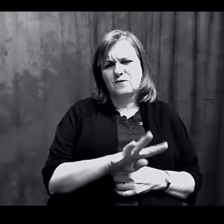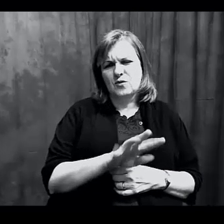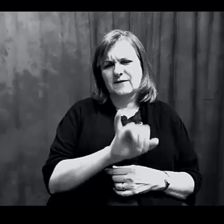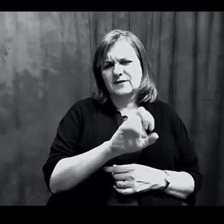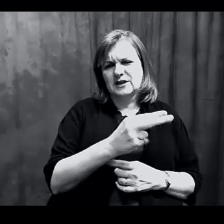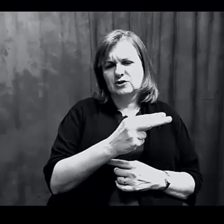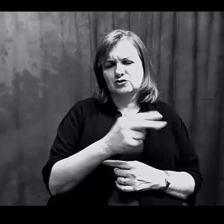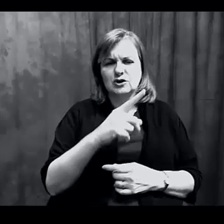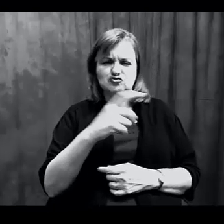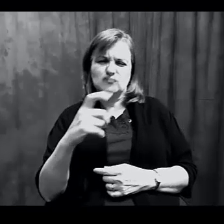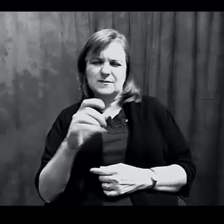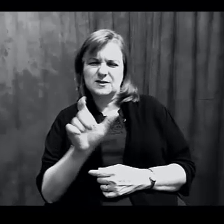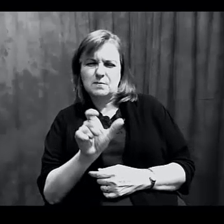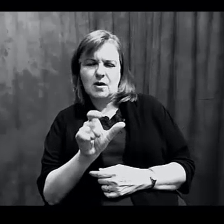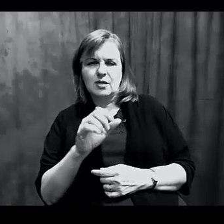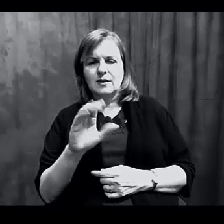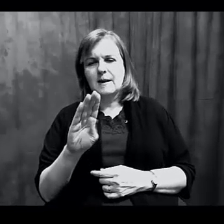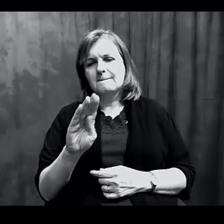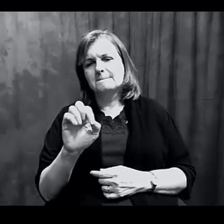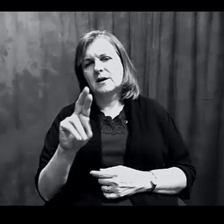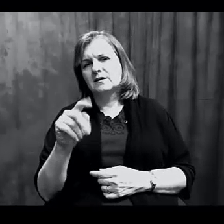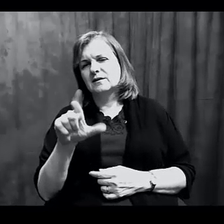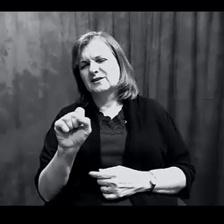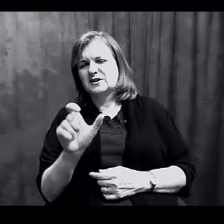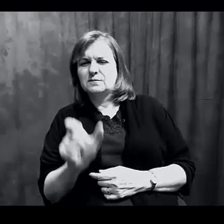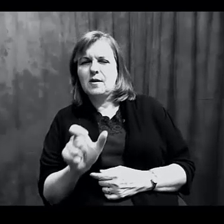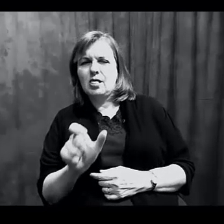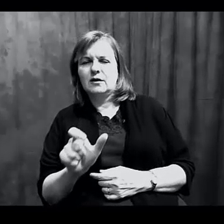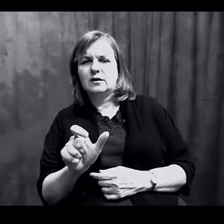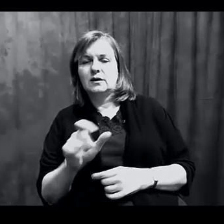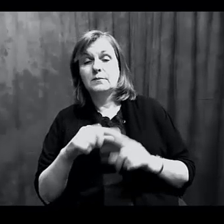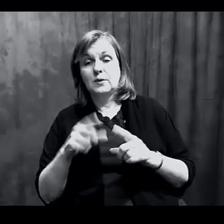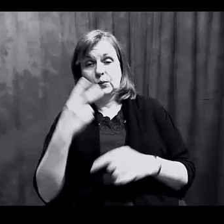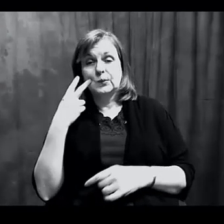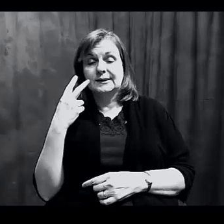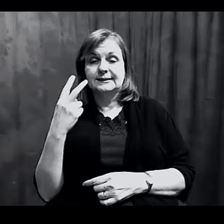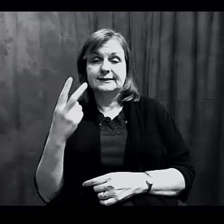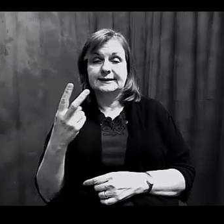associated with them but they range in size a water flea is only gonna be on the order